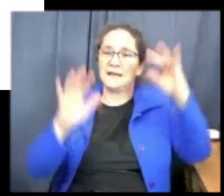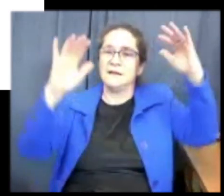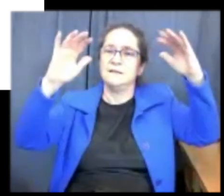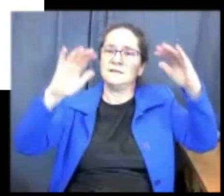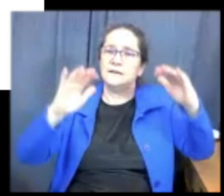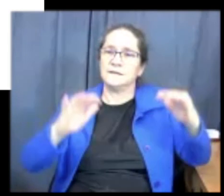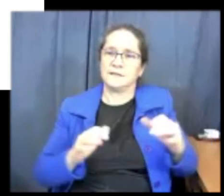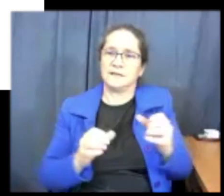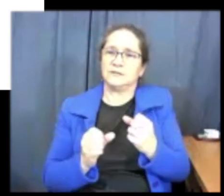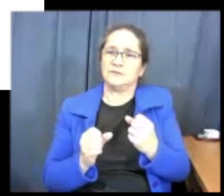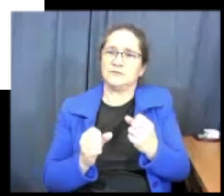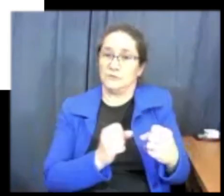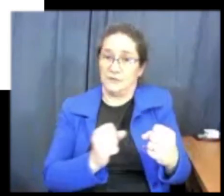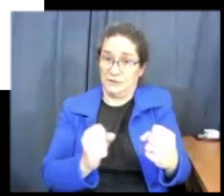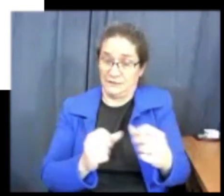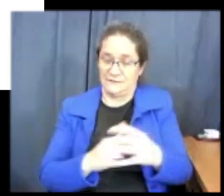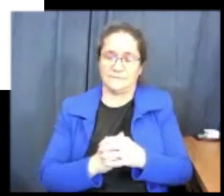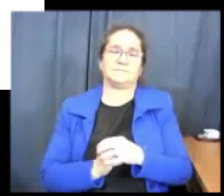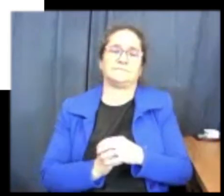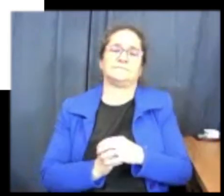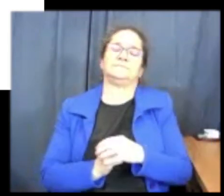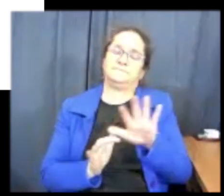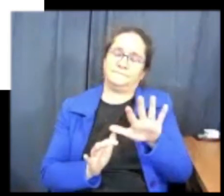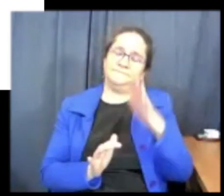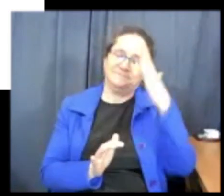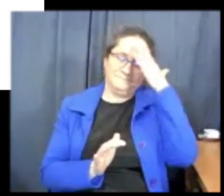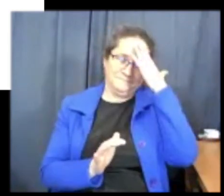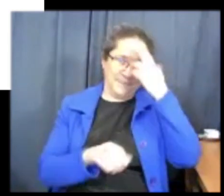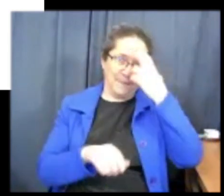And also, I know it's hard, but asking the tough question,